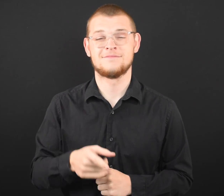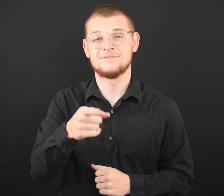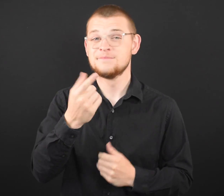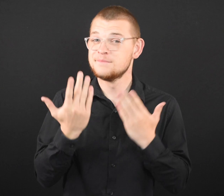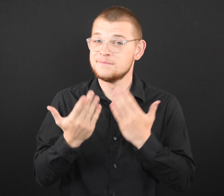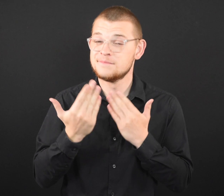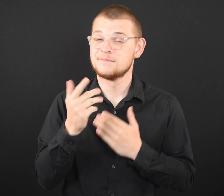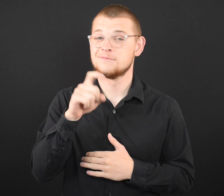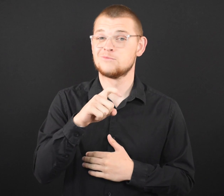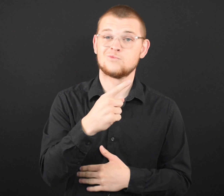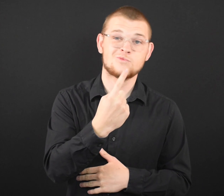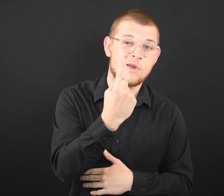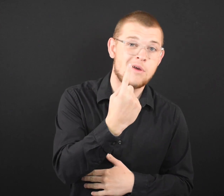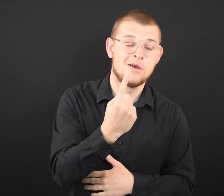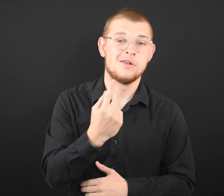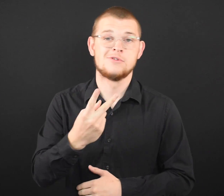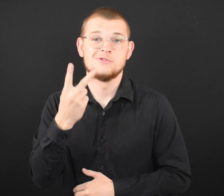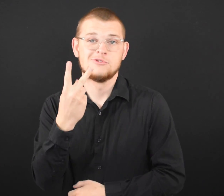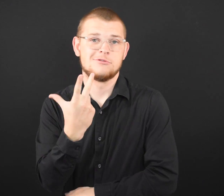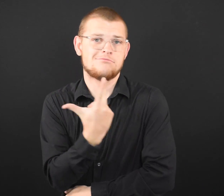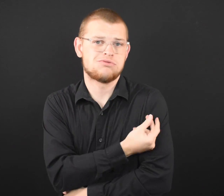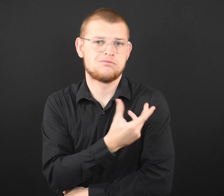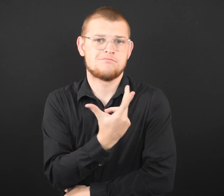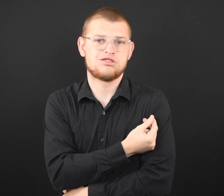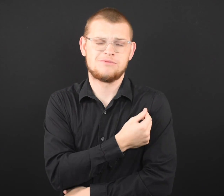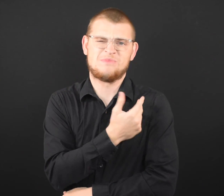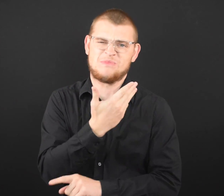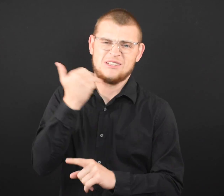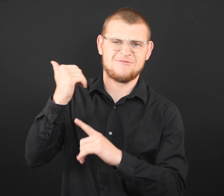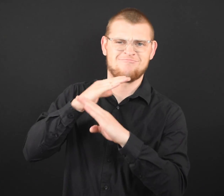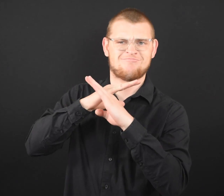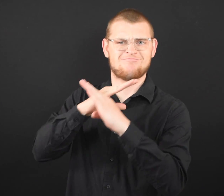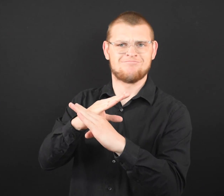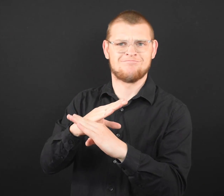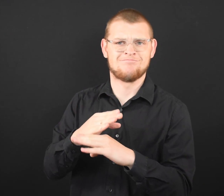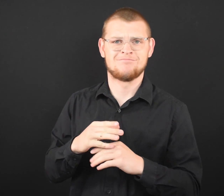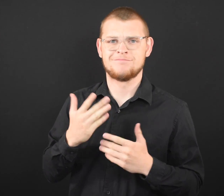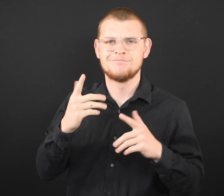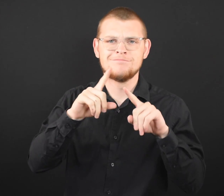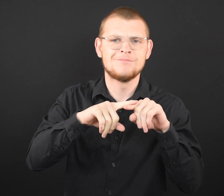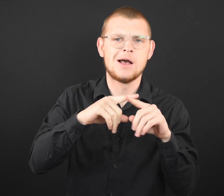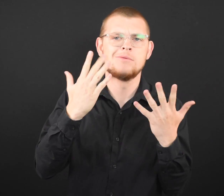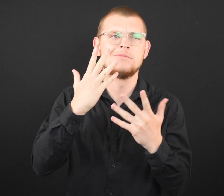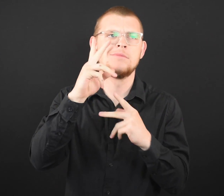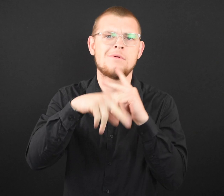You may need one or two doses for the best protection depending on the brand of vaccine.